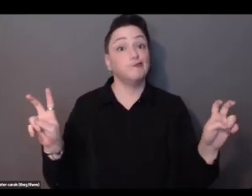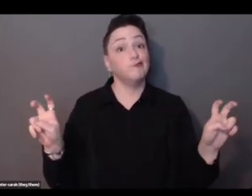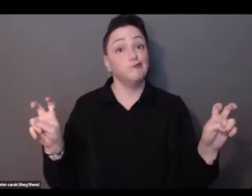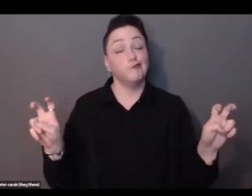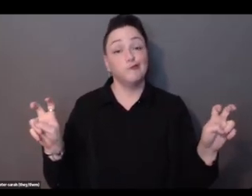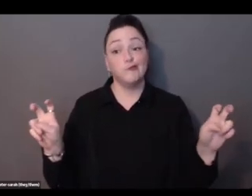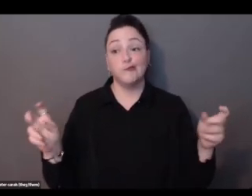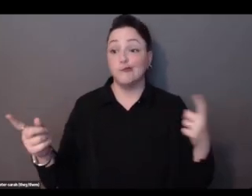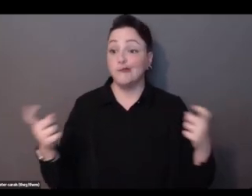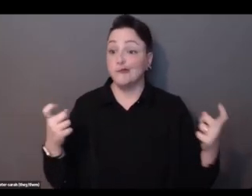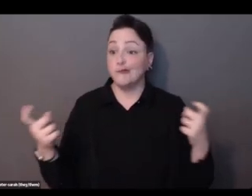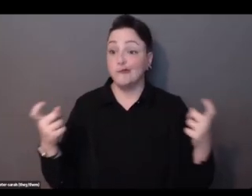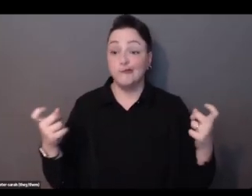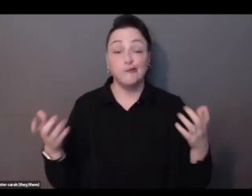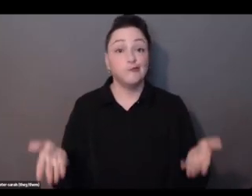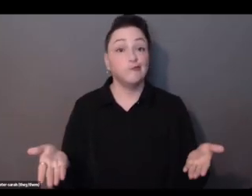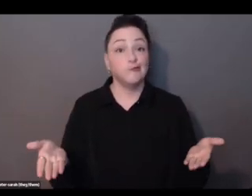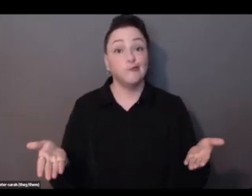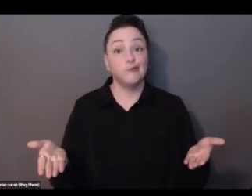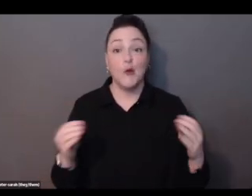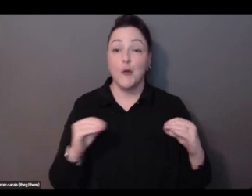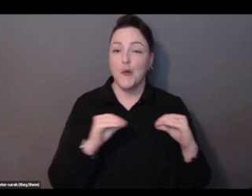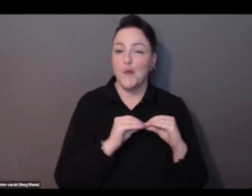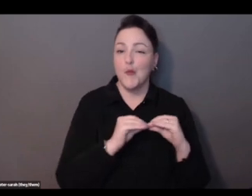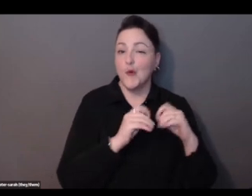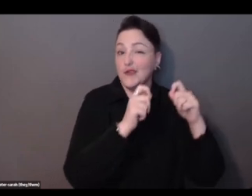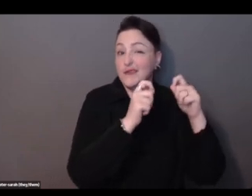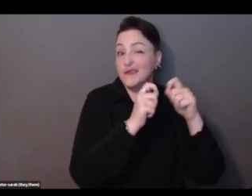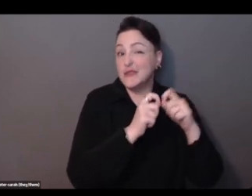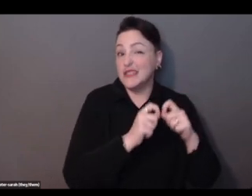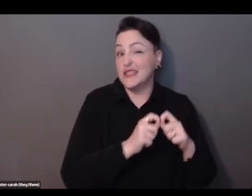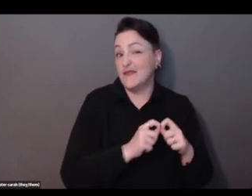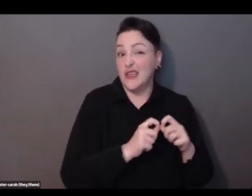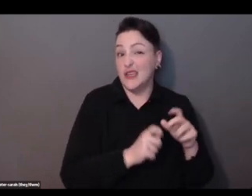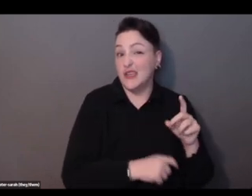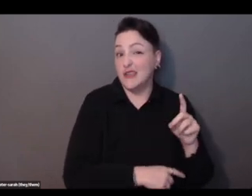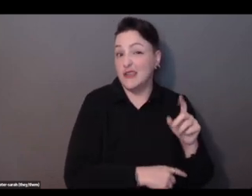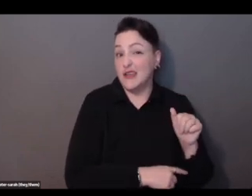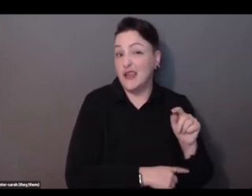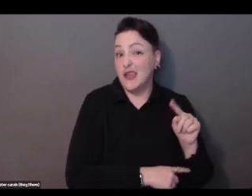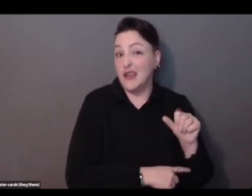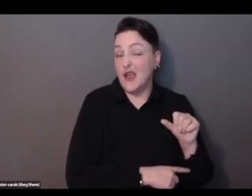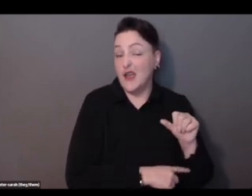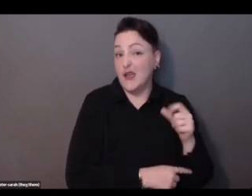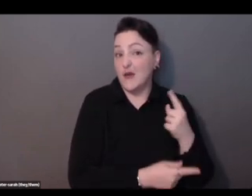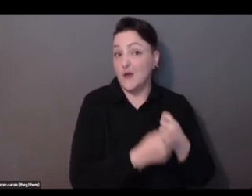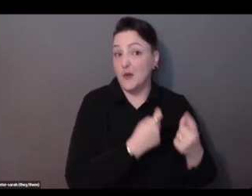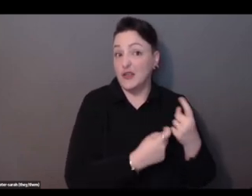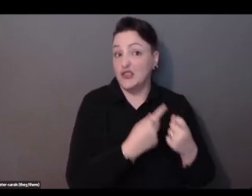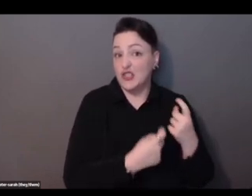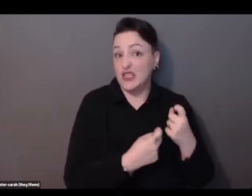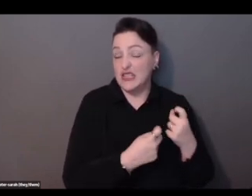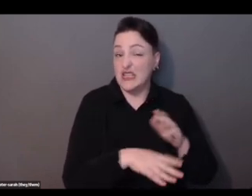we can get to more specific data questions after the webinar too if folks have additional questions.